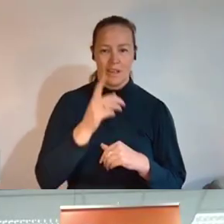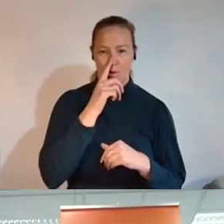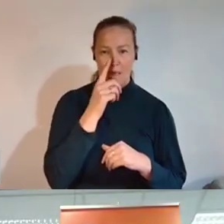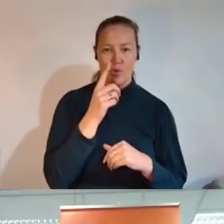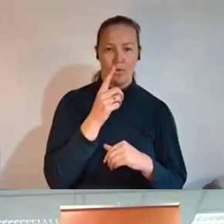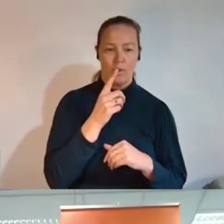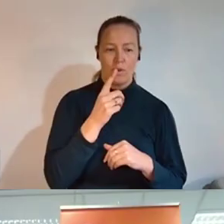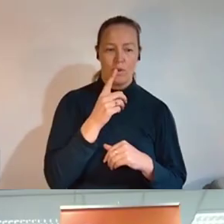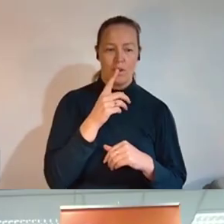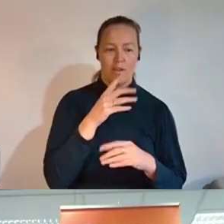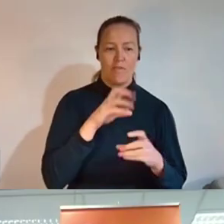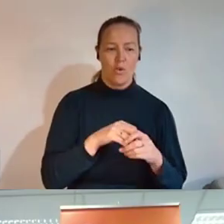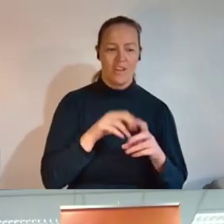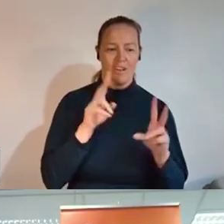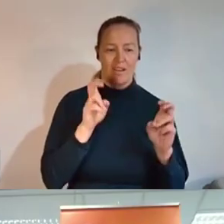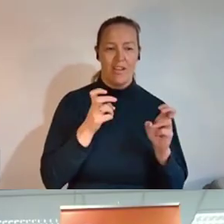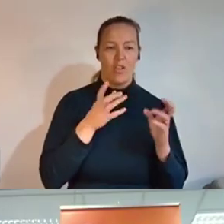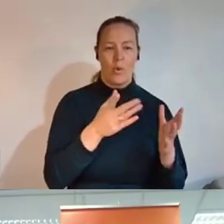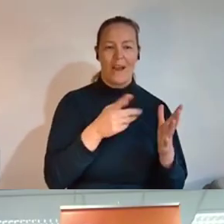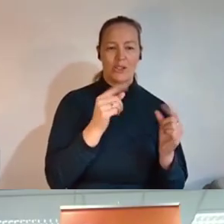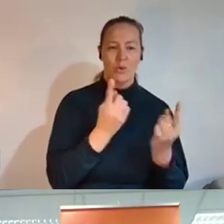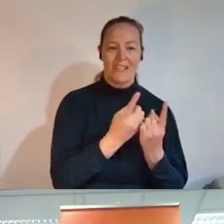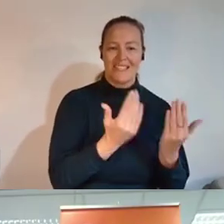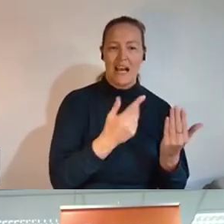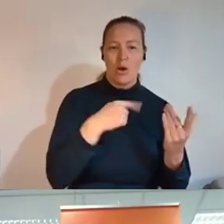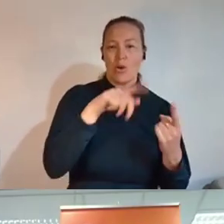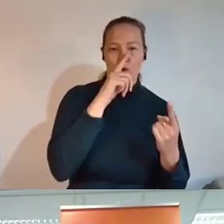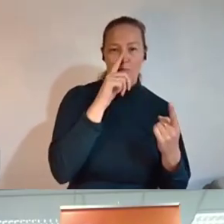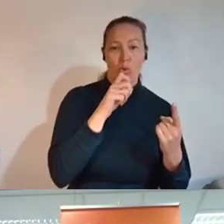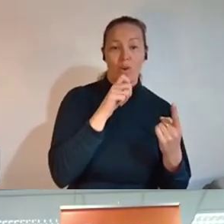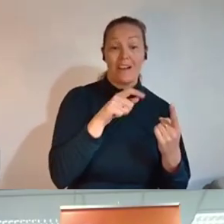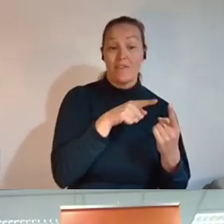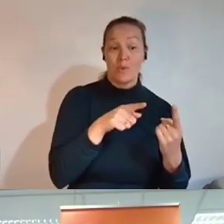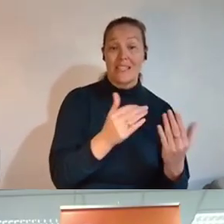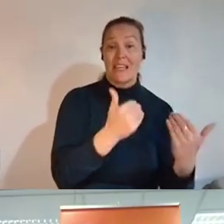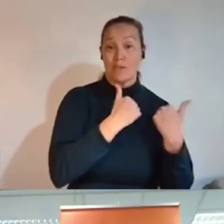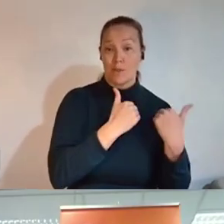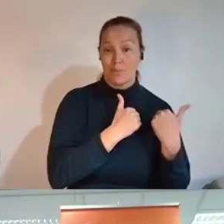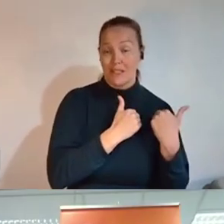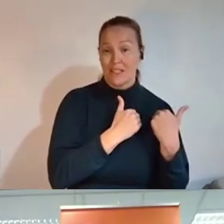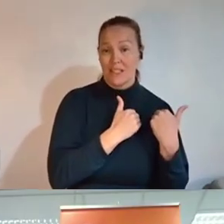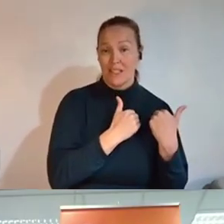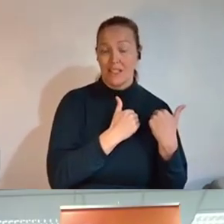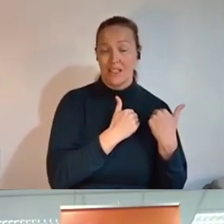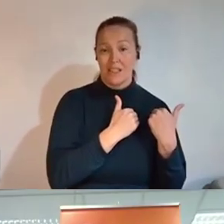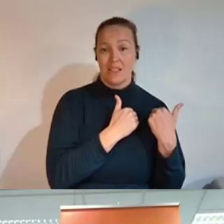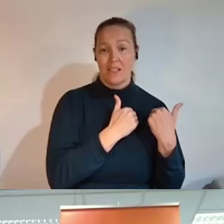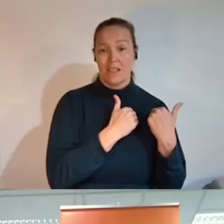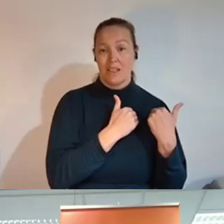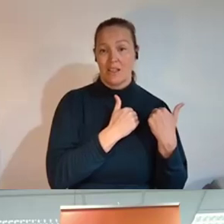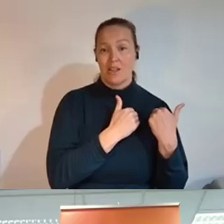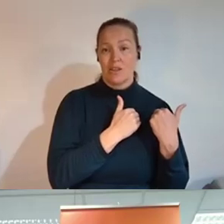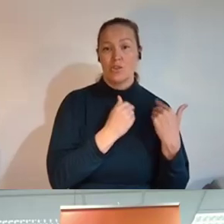the onus is on those groups to actually to realise that we are lacking the understanding, we're